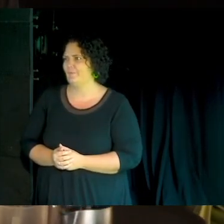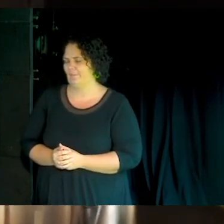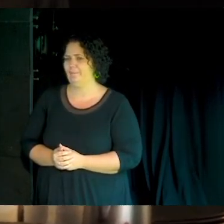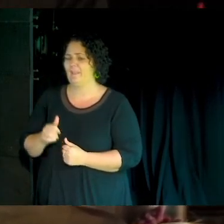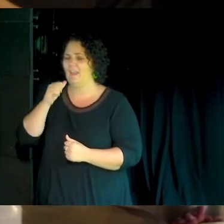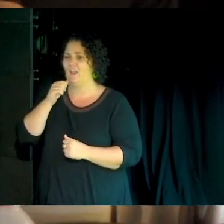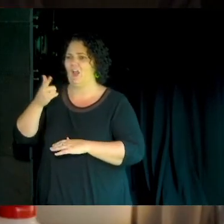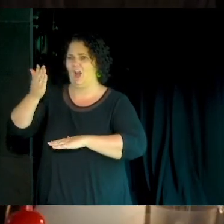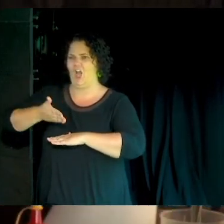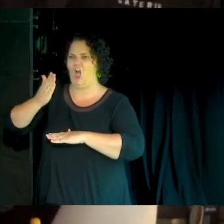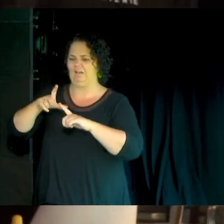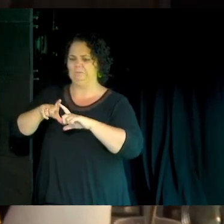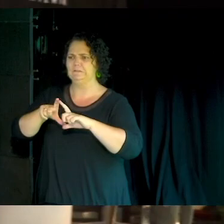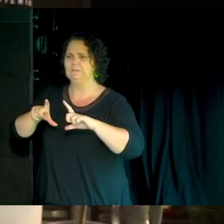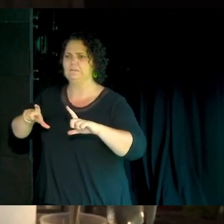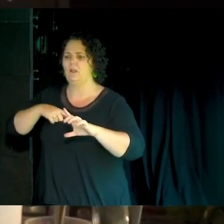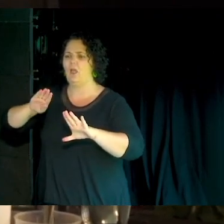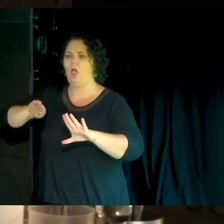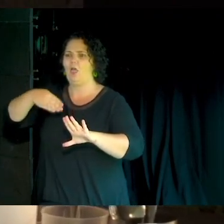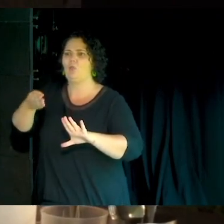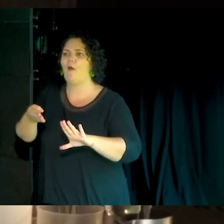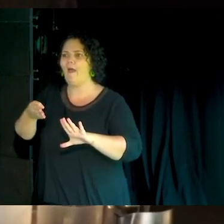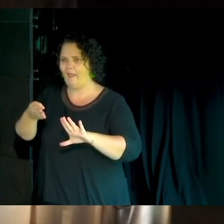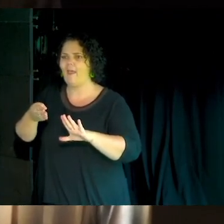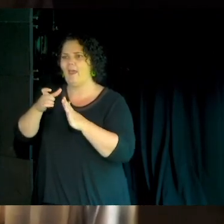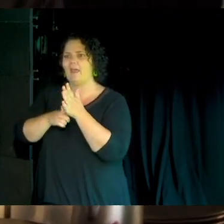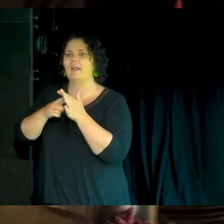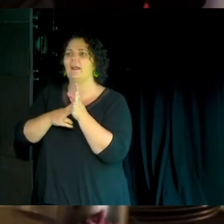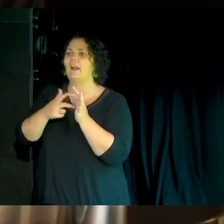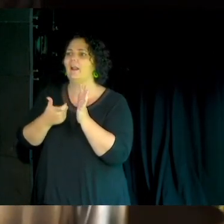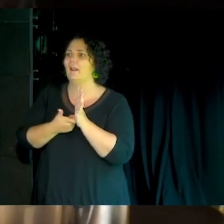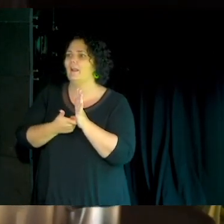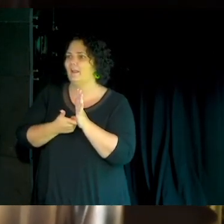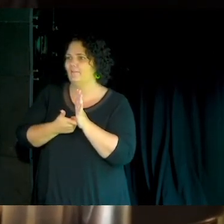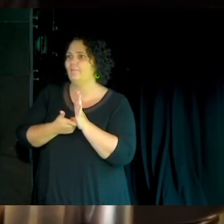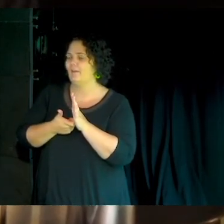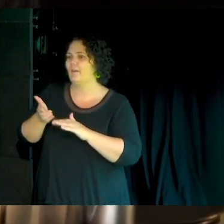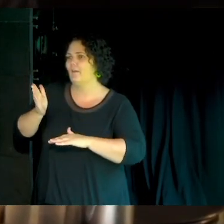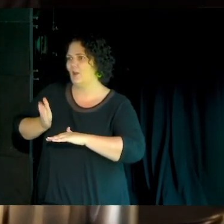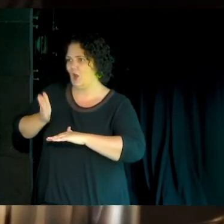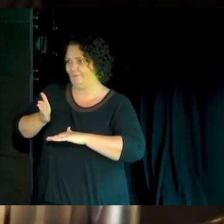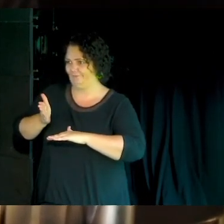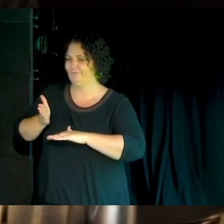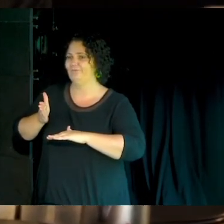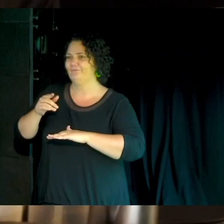cleaver this is my favorite cleaver usually using a cleaver to to do that um to actually